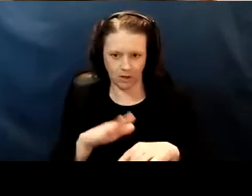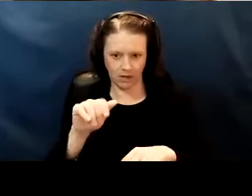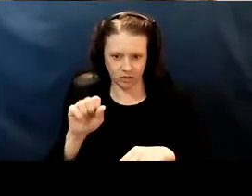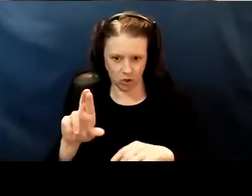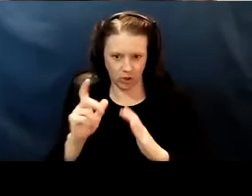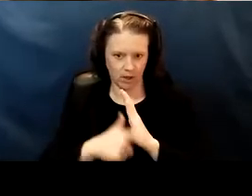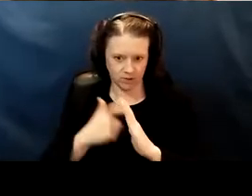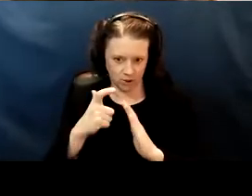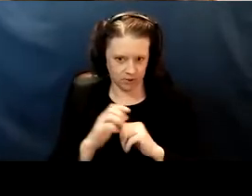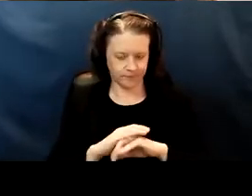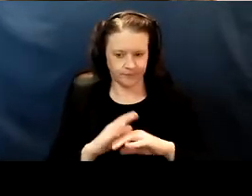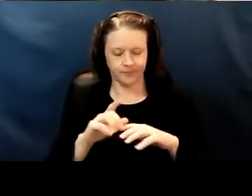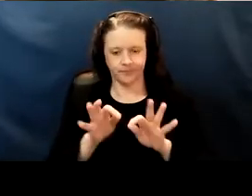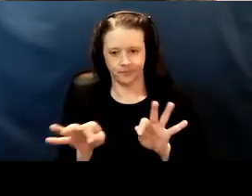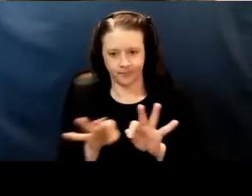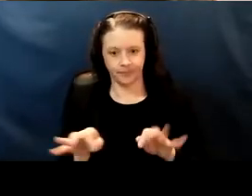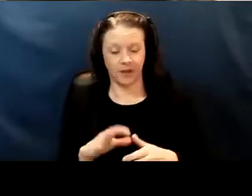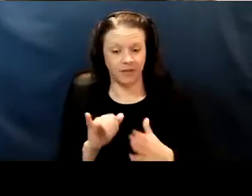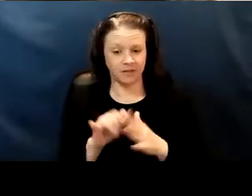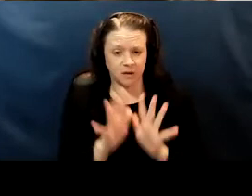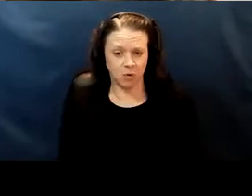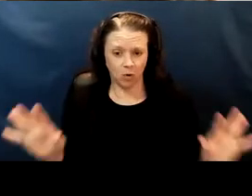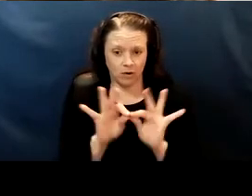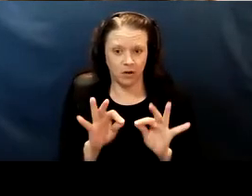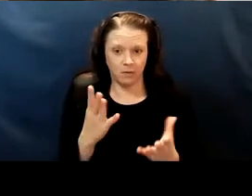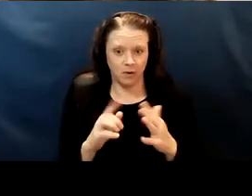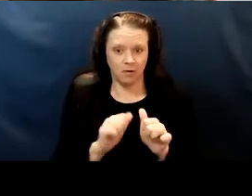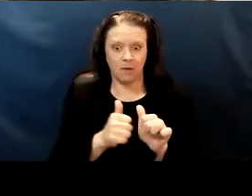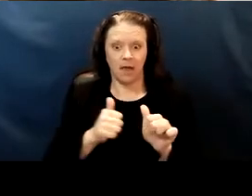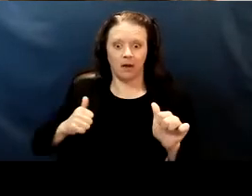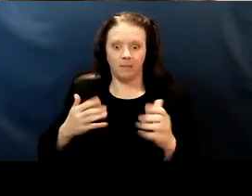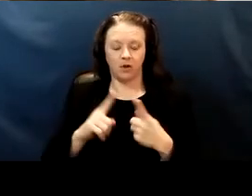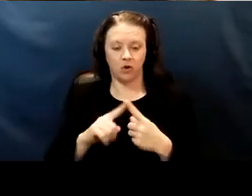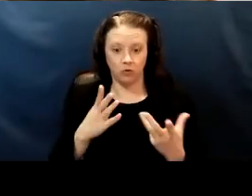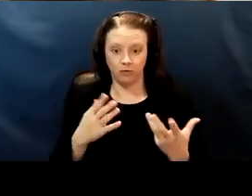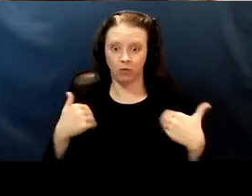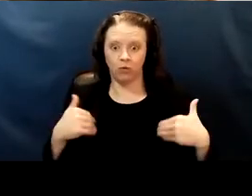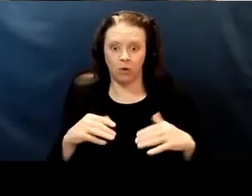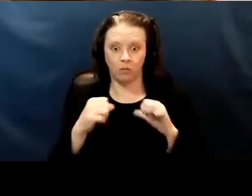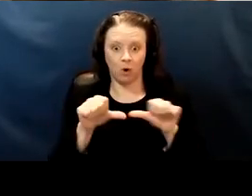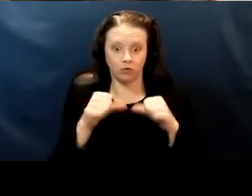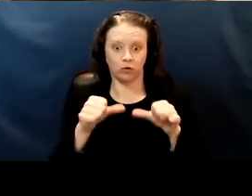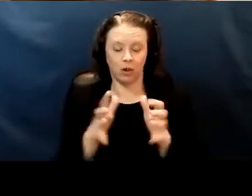a big one, especially if you look at the backlog. You maybe have posted a lot of stuff and maybe they haven't been captioned previously.